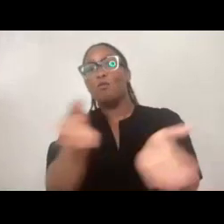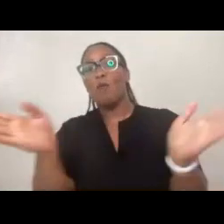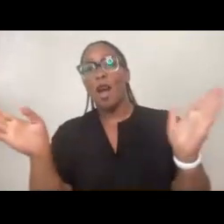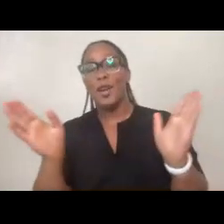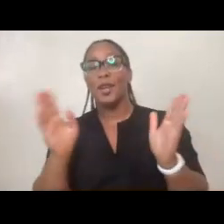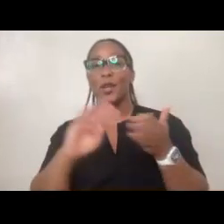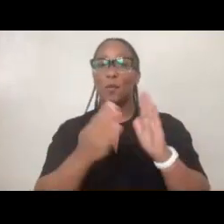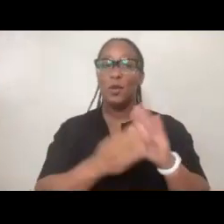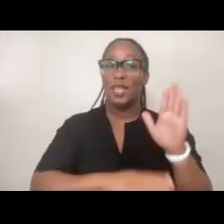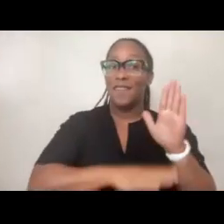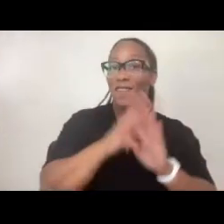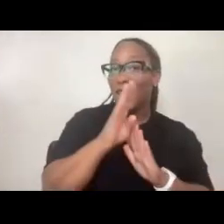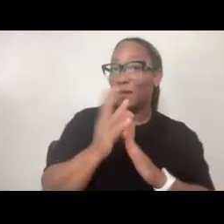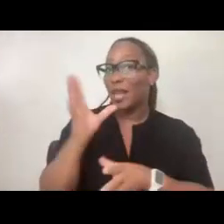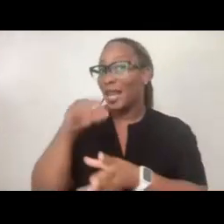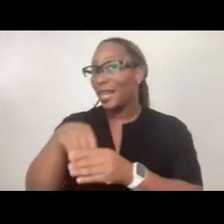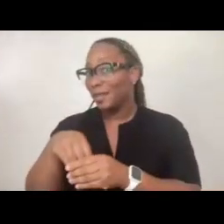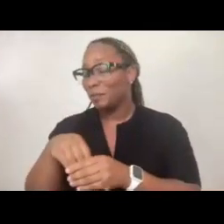Development and infrastructure efforts.